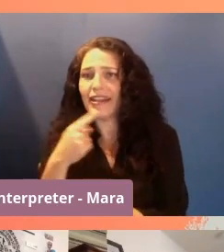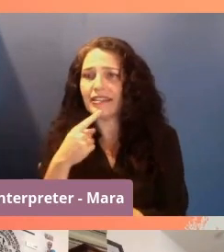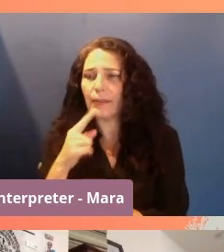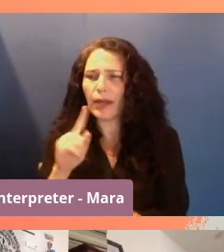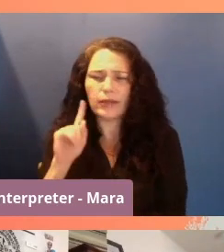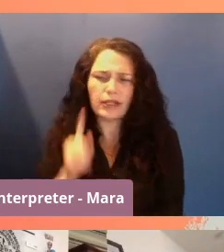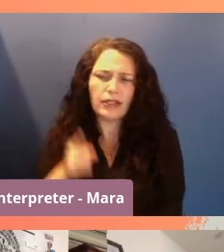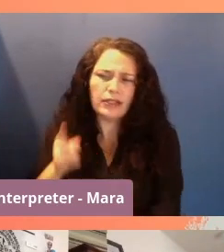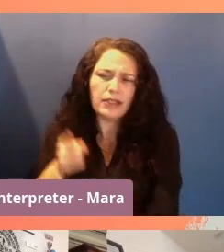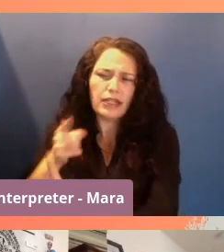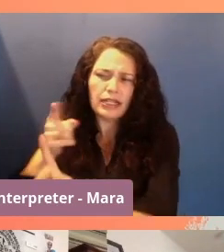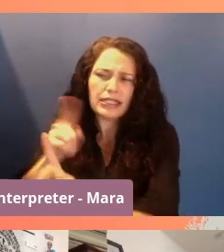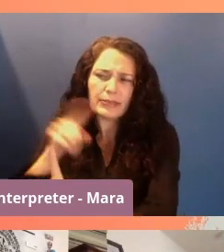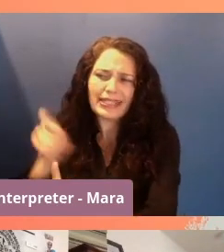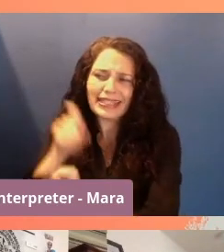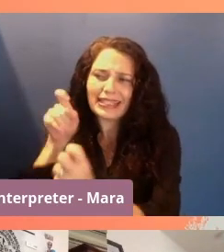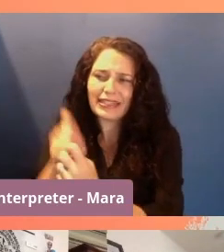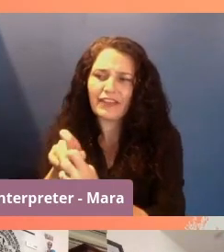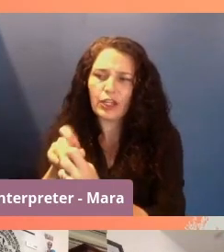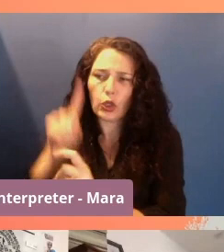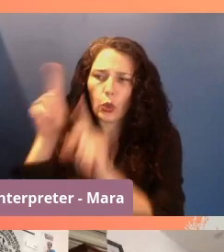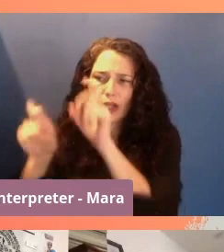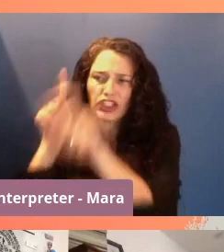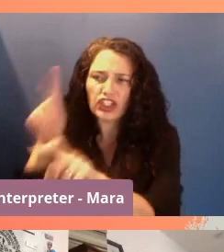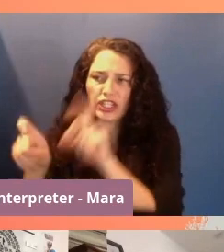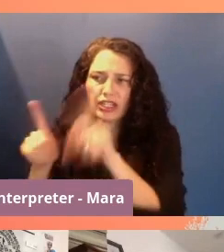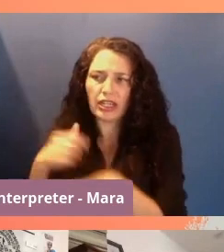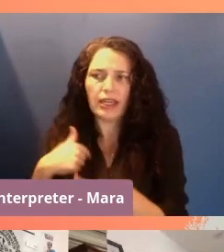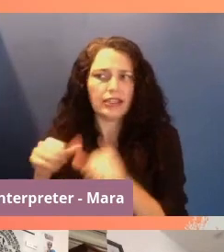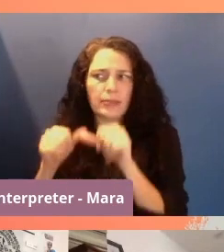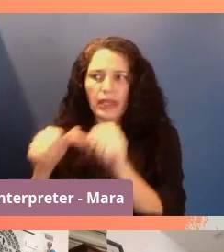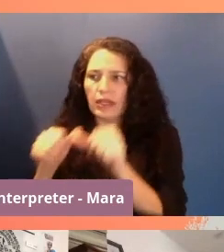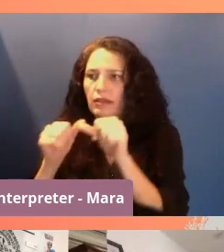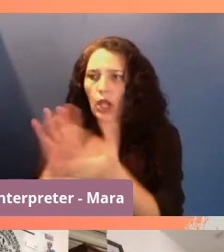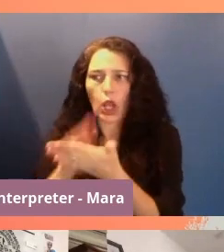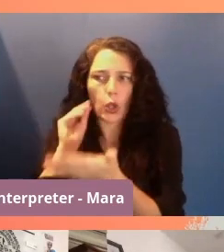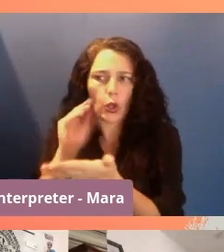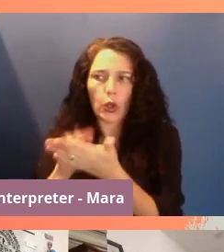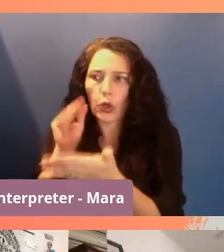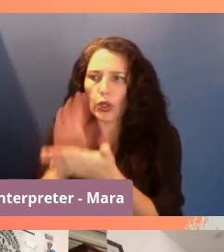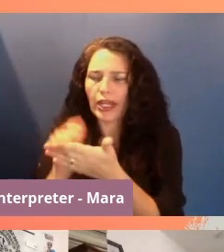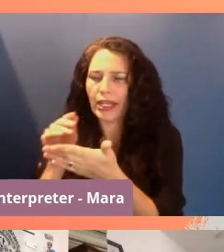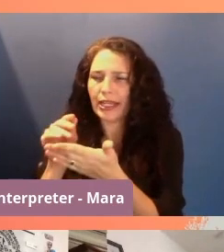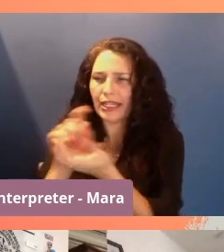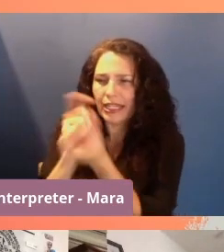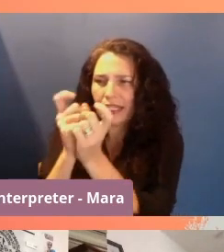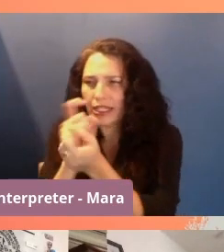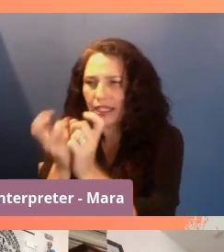And for me it's a lot of it has been unlearning and like correcting a vision of history